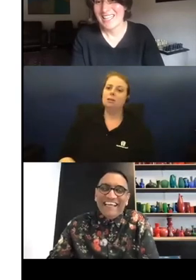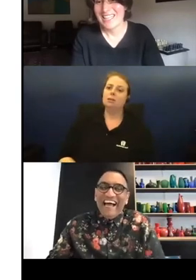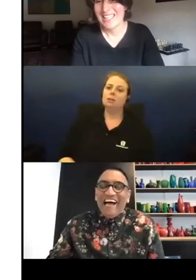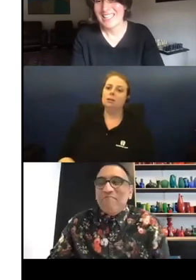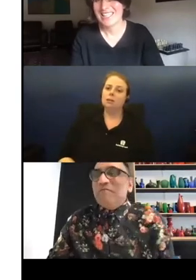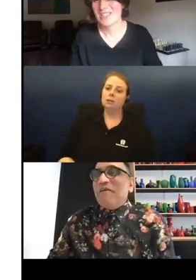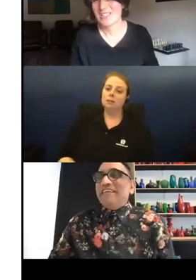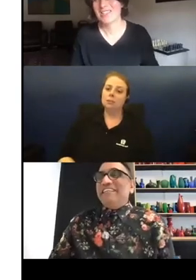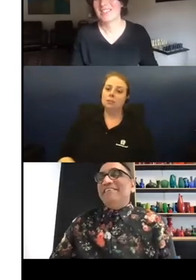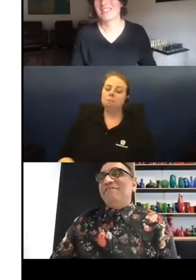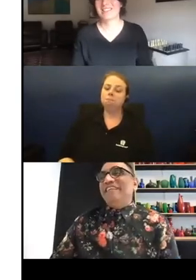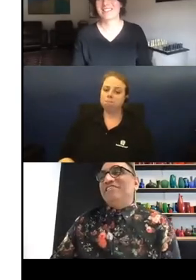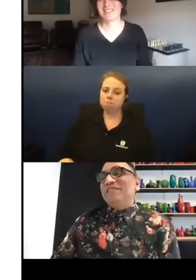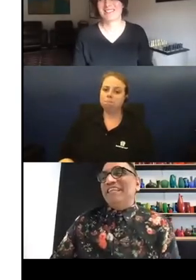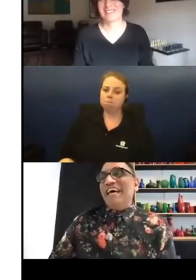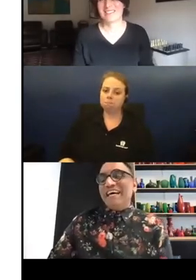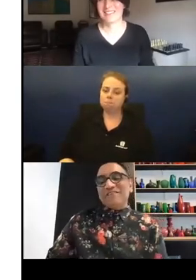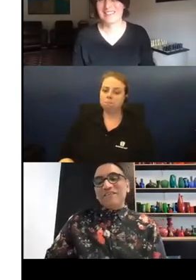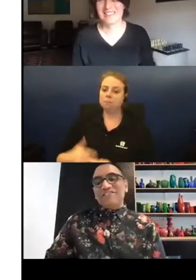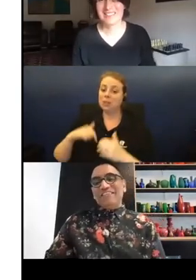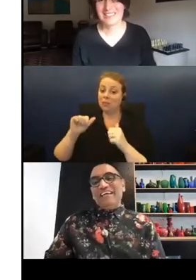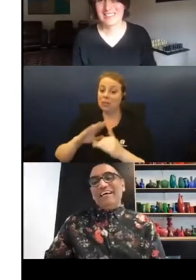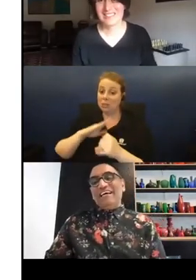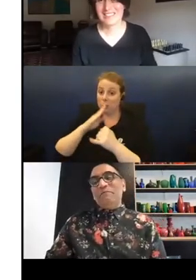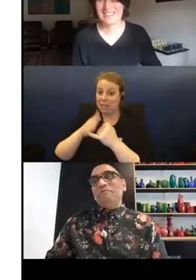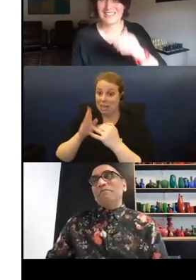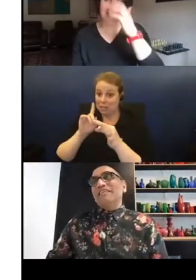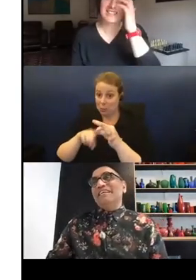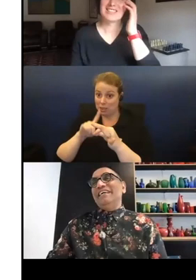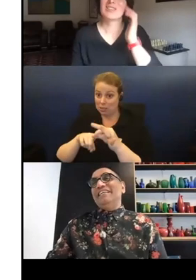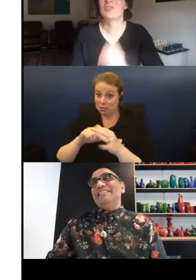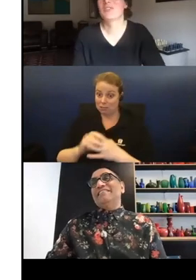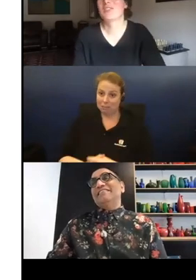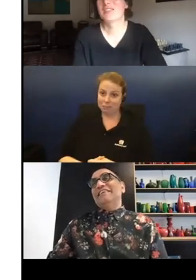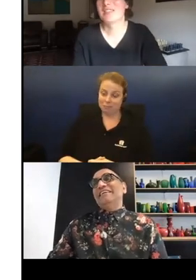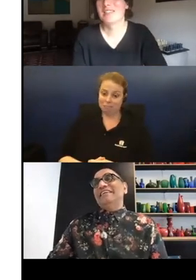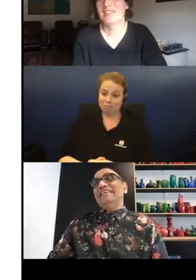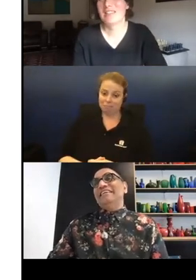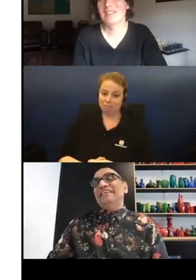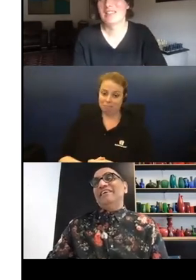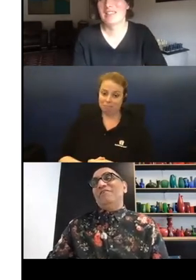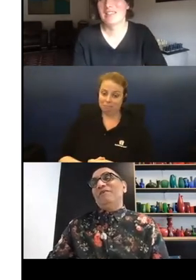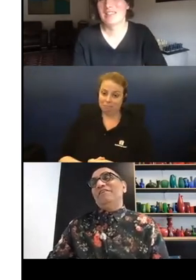i'm i'm gonna finish with the last question um and it's i read it all